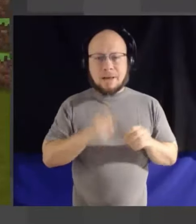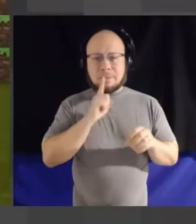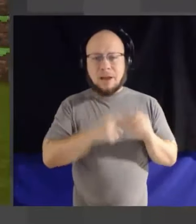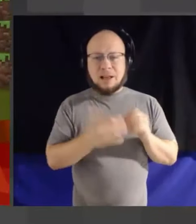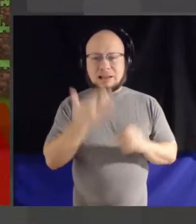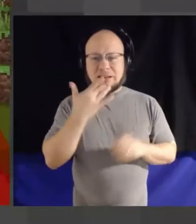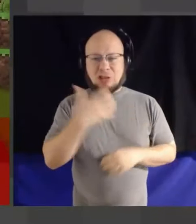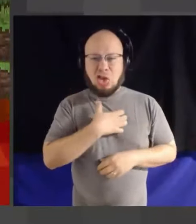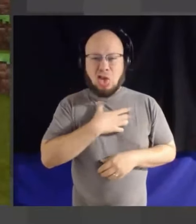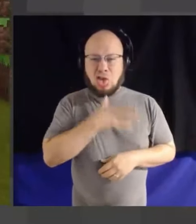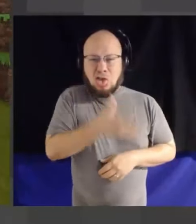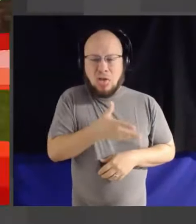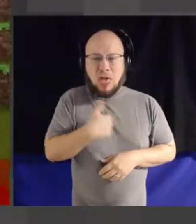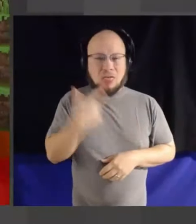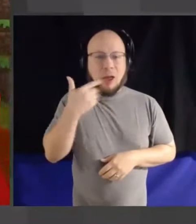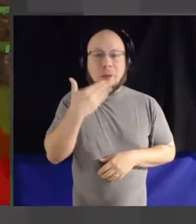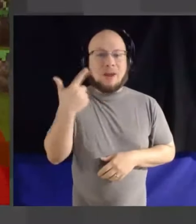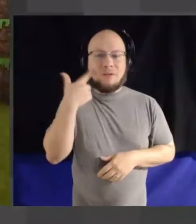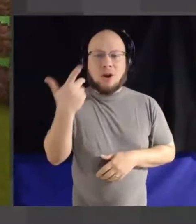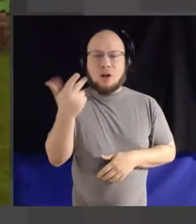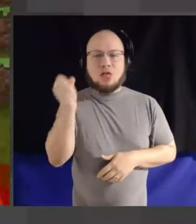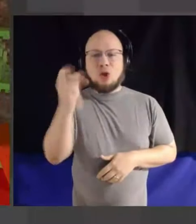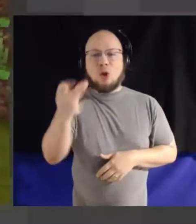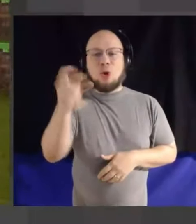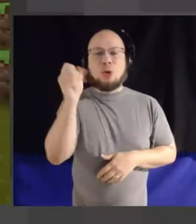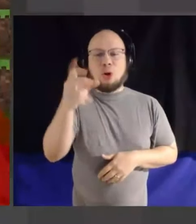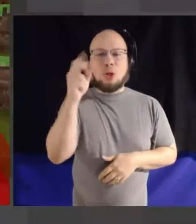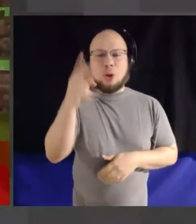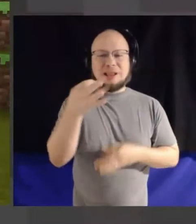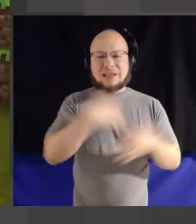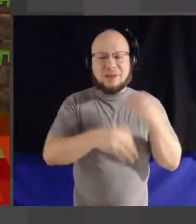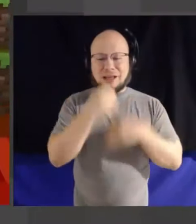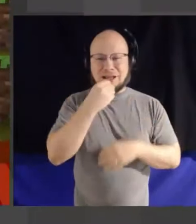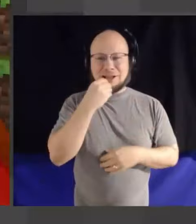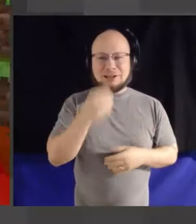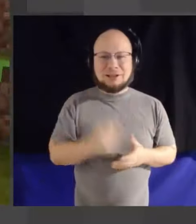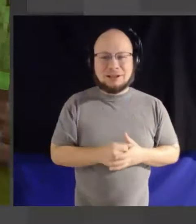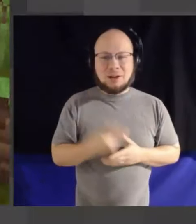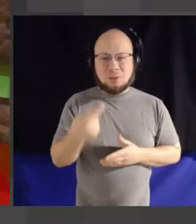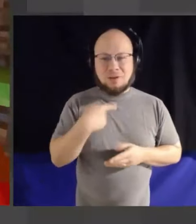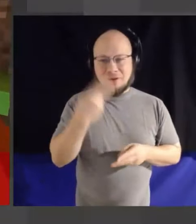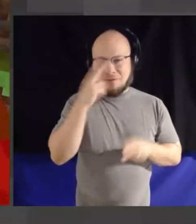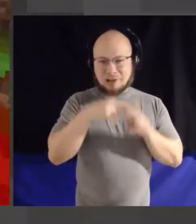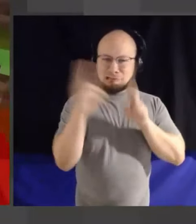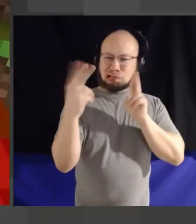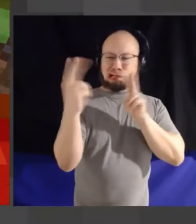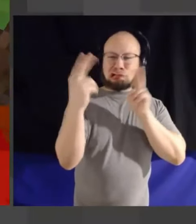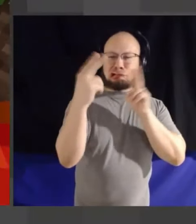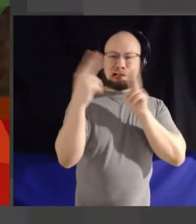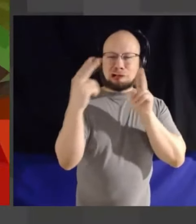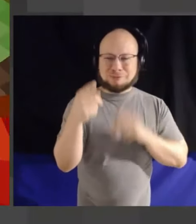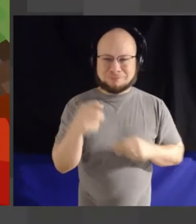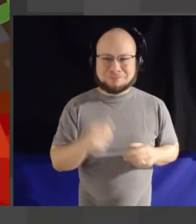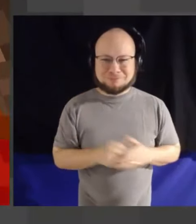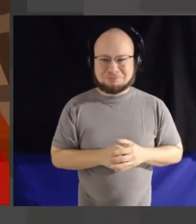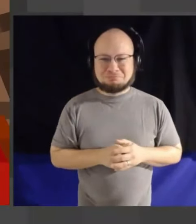THEM BUT I THINK TOMATOES TASTE DISGUSTING SO I THOUGHT IT WAS BETTER TO MAKE THEM AS SOMETHING YOU CAN THROW. QUINN AND I HAD SOME FUN